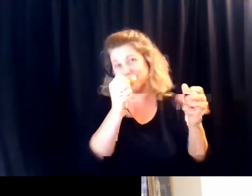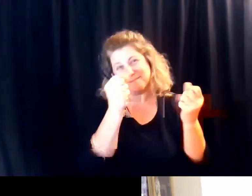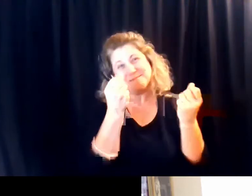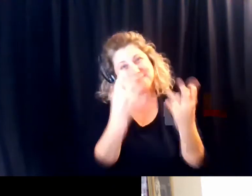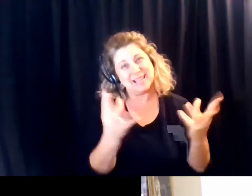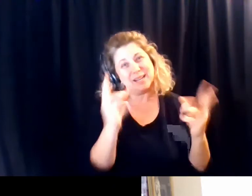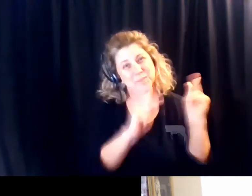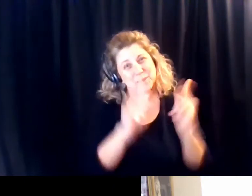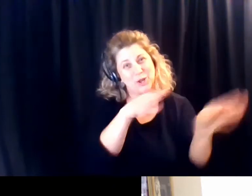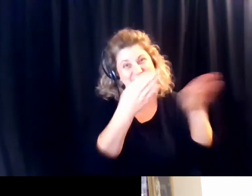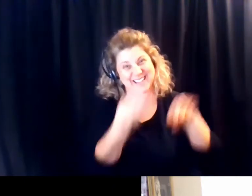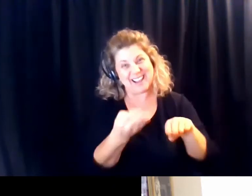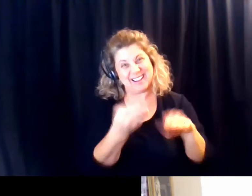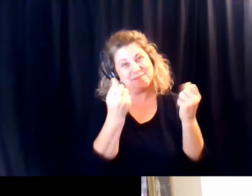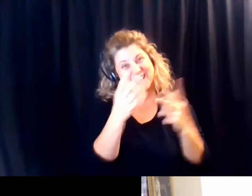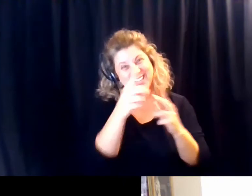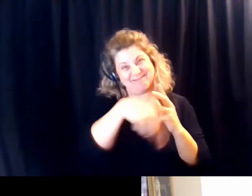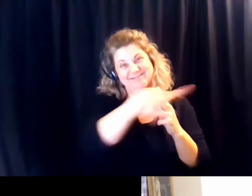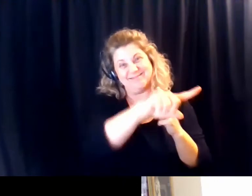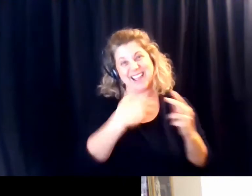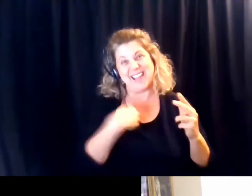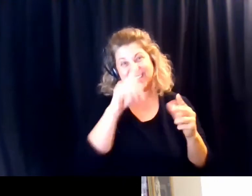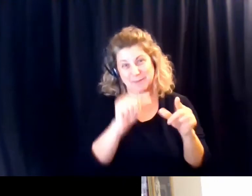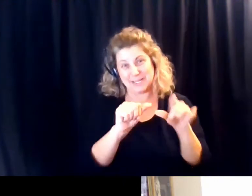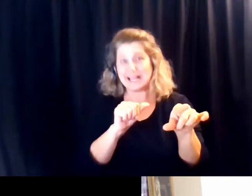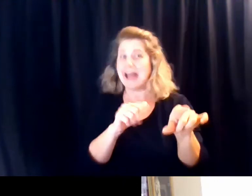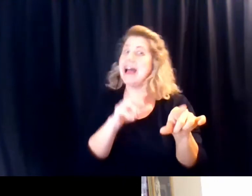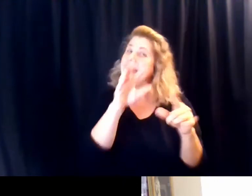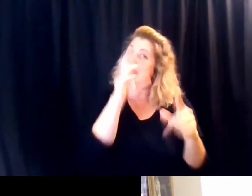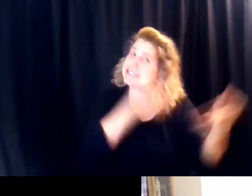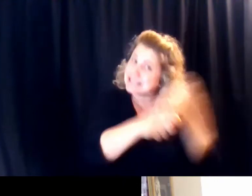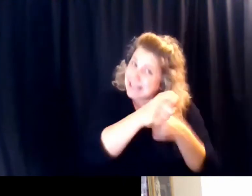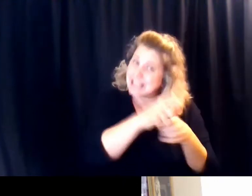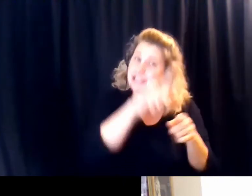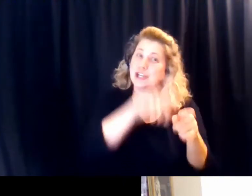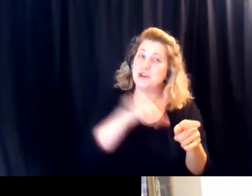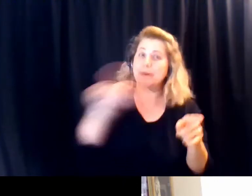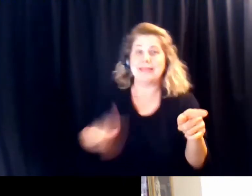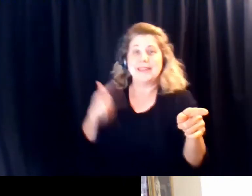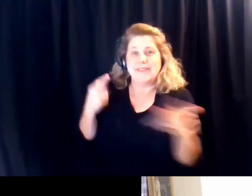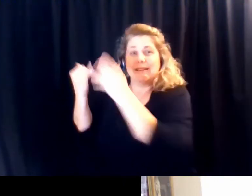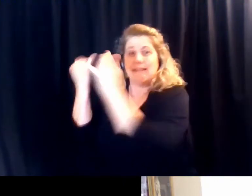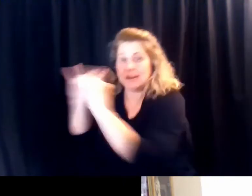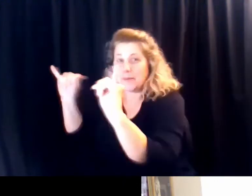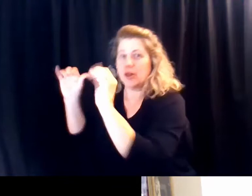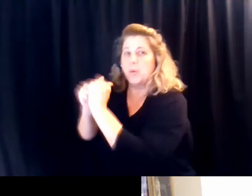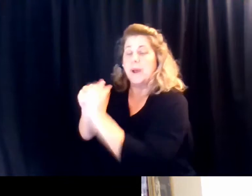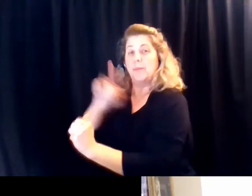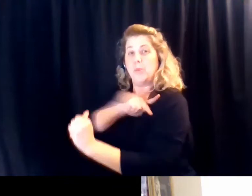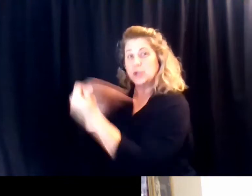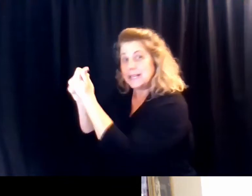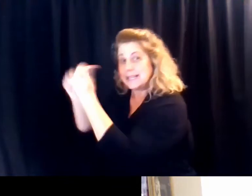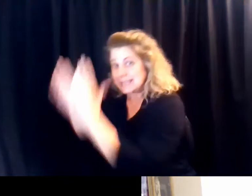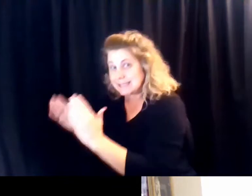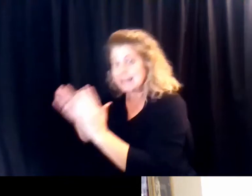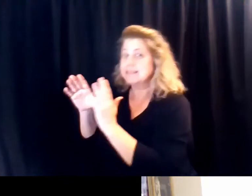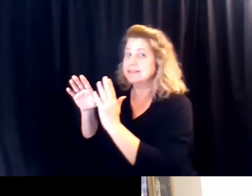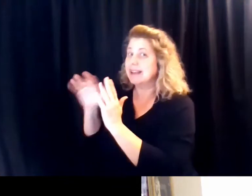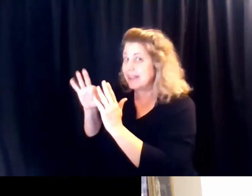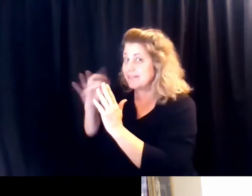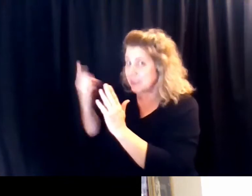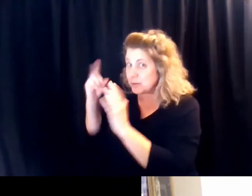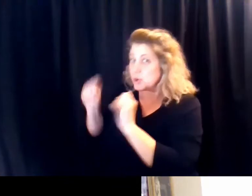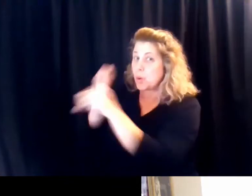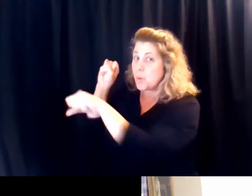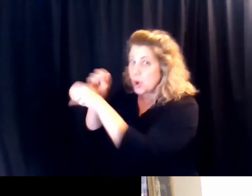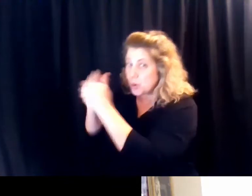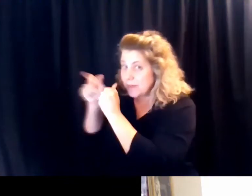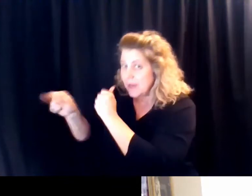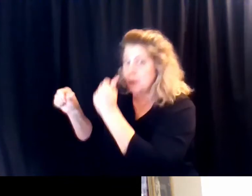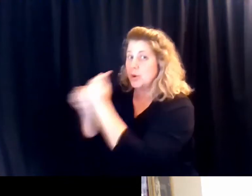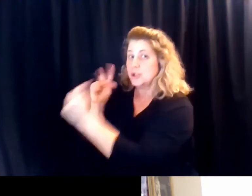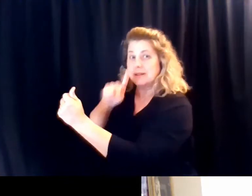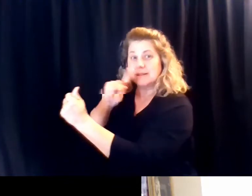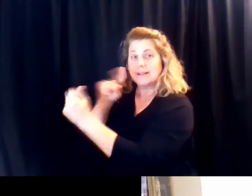Judith Heumann: Being able to find people who are interested in doing the work and make these making sure that people are getting paid appropriate wages, I'm looking at